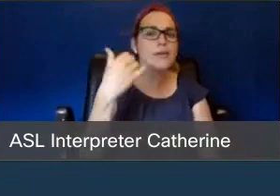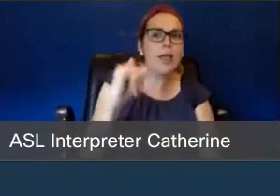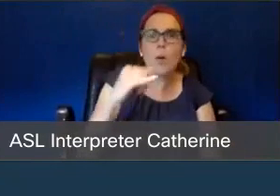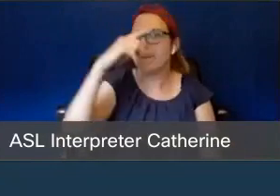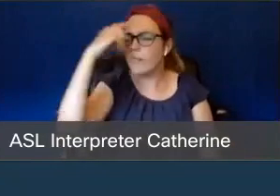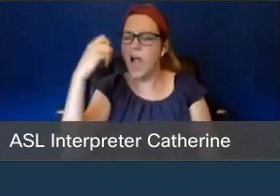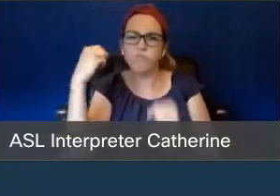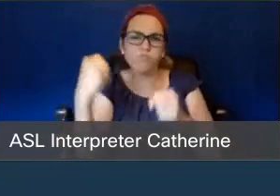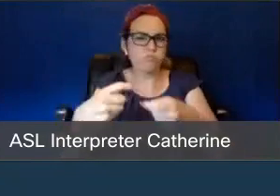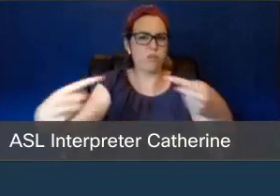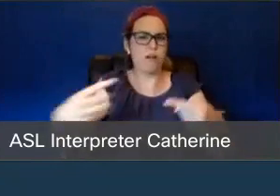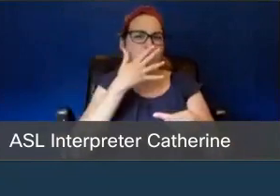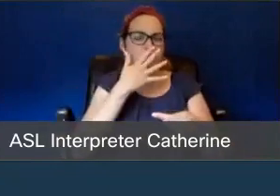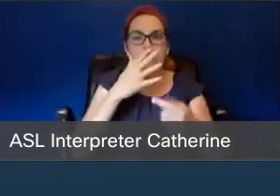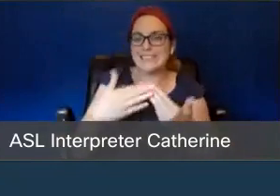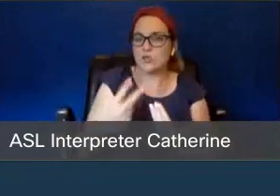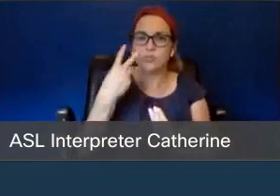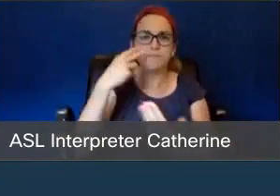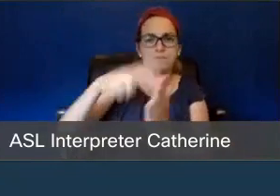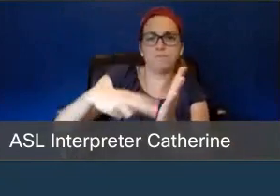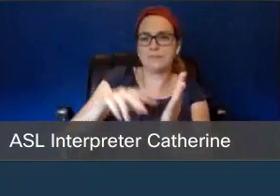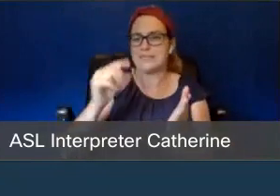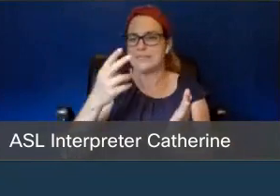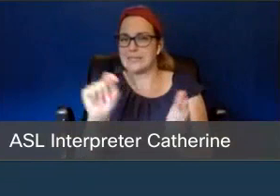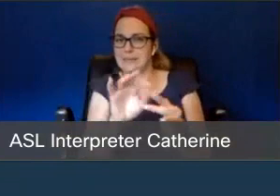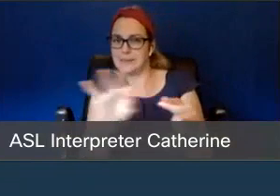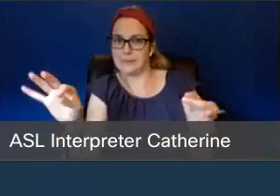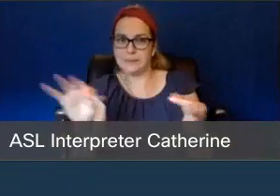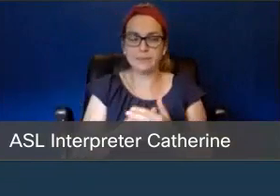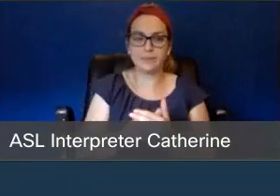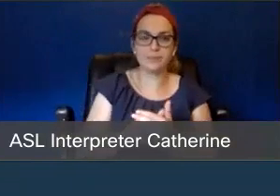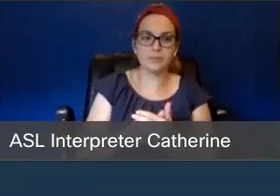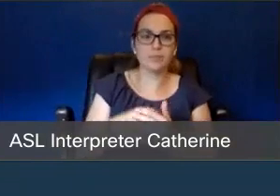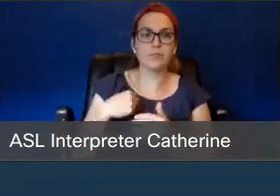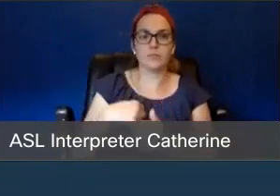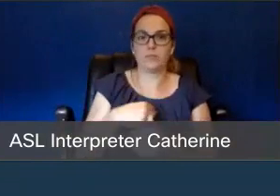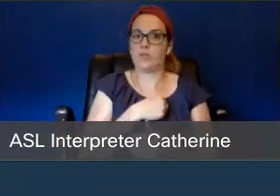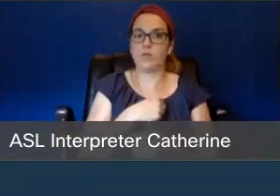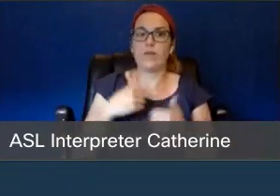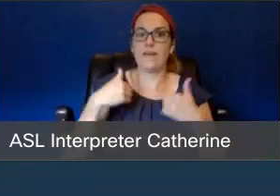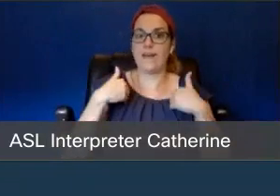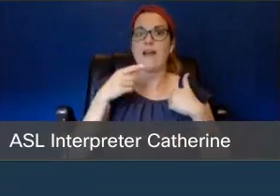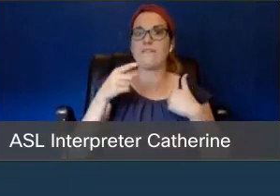The agenda for today's event is presented here for your review. Jon Berg senior public health advisor